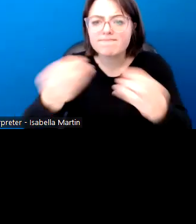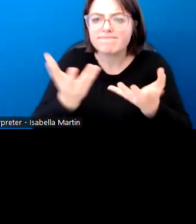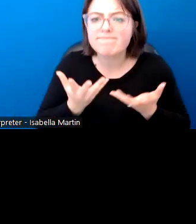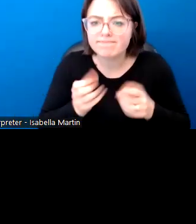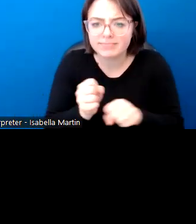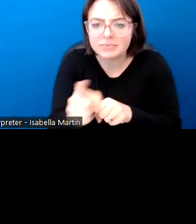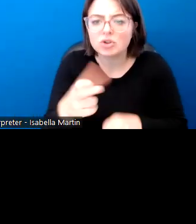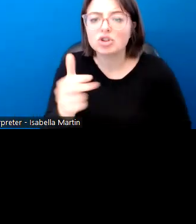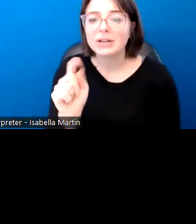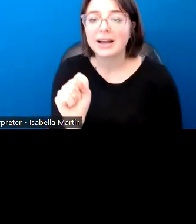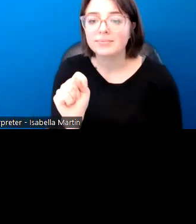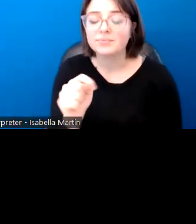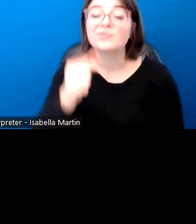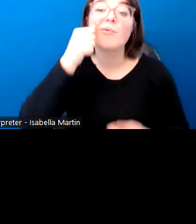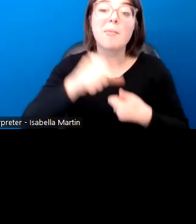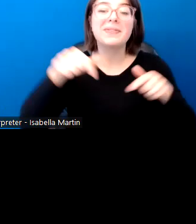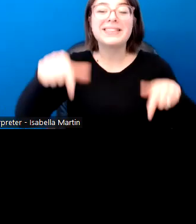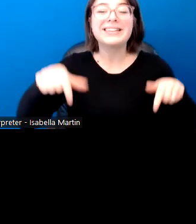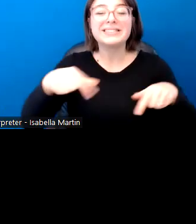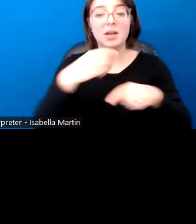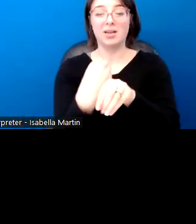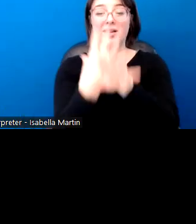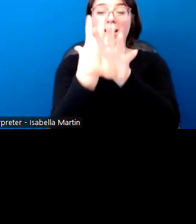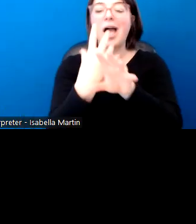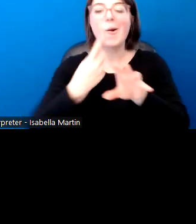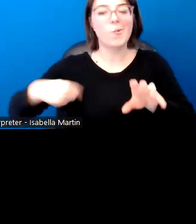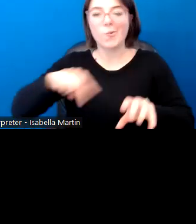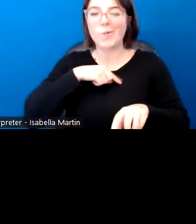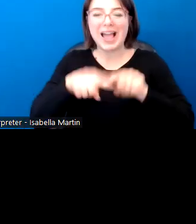cannot see or hear you. However, we encourage you to engage with us in a number of ways.